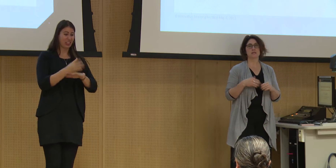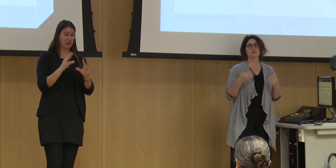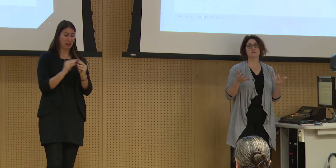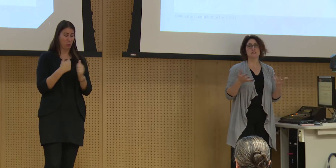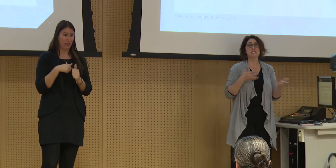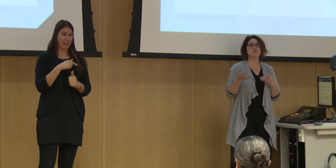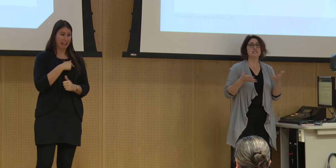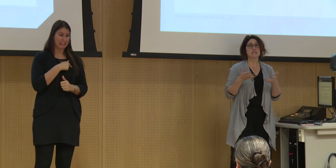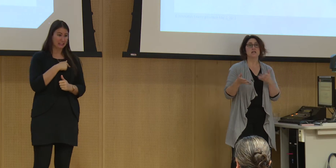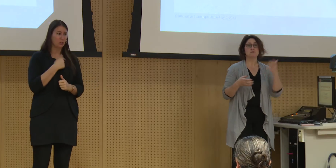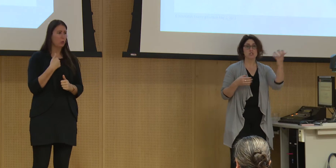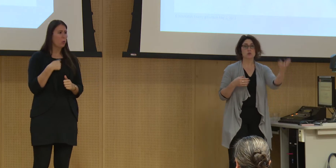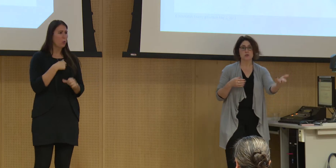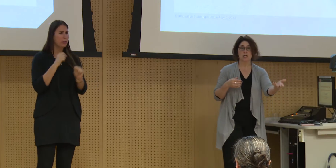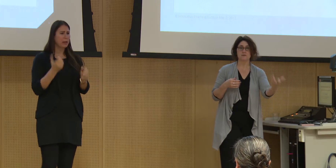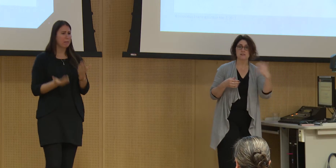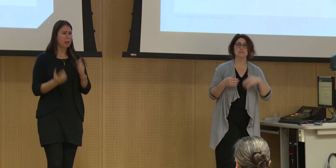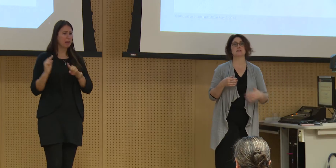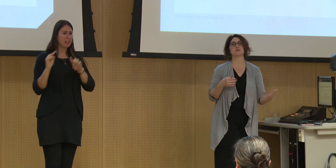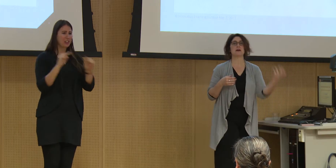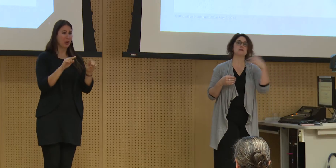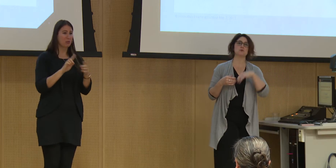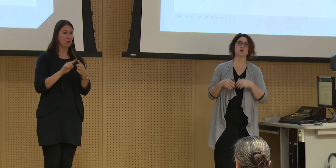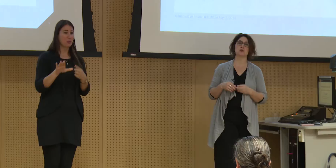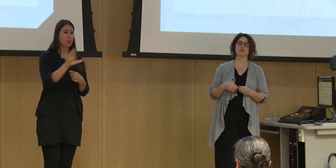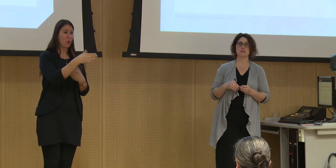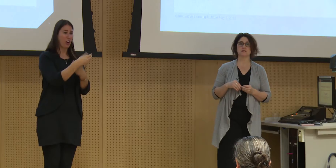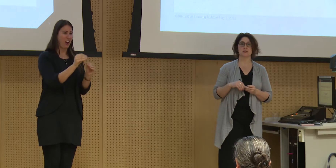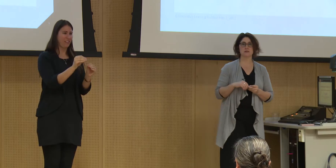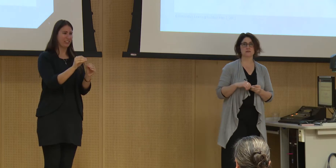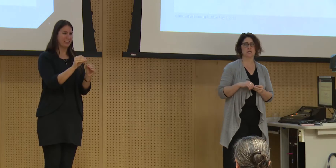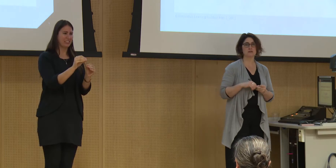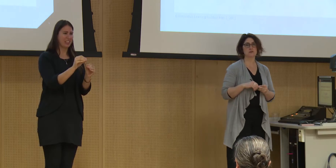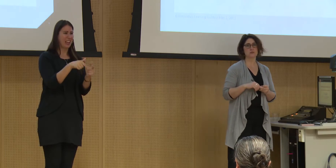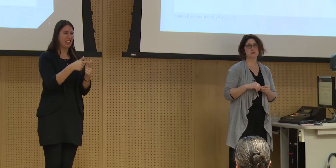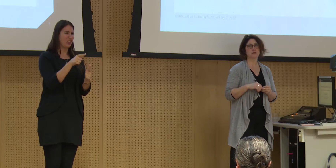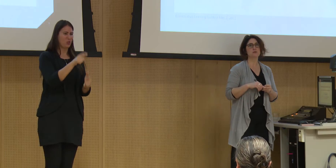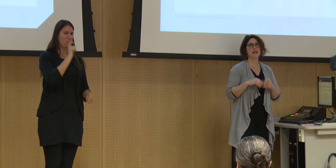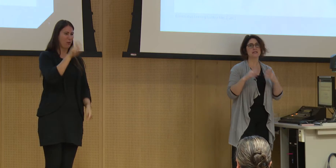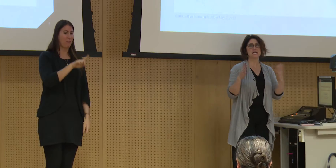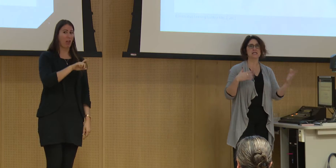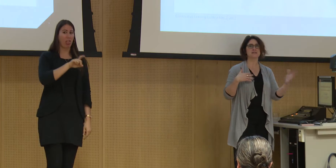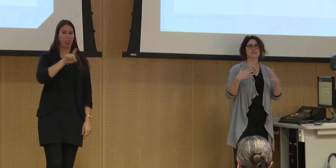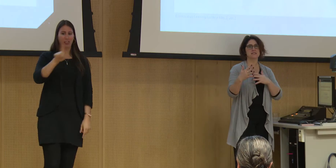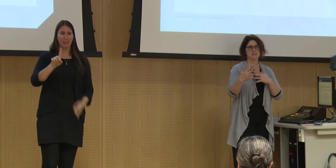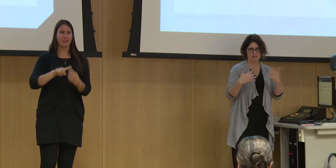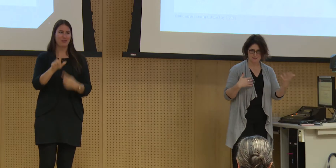you can see if we can come to your office instead of having to walk over to us. So we recognize the distance.